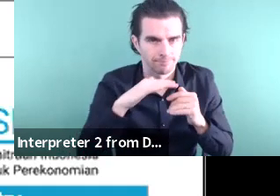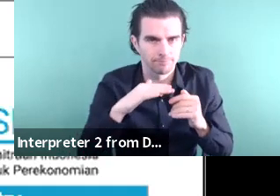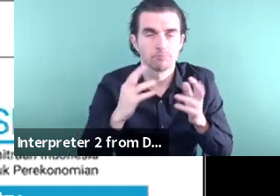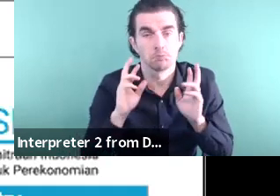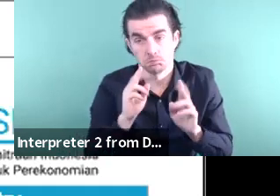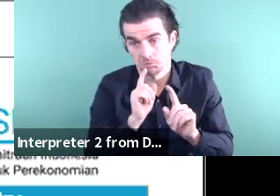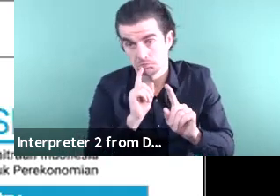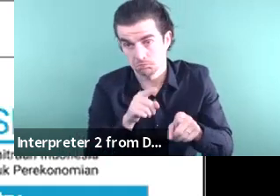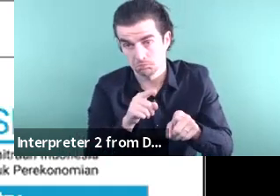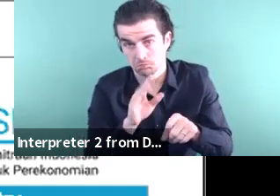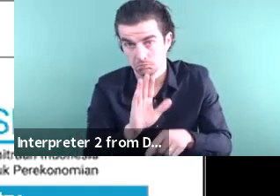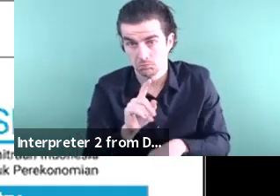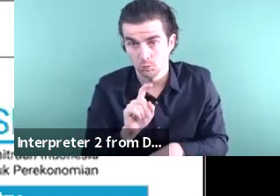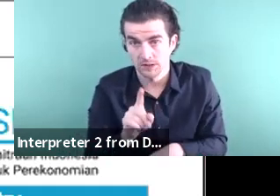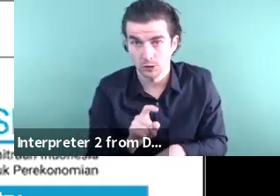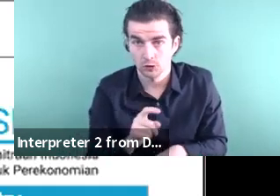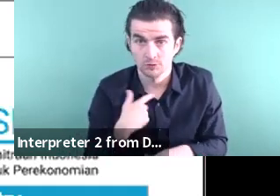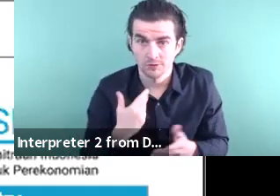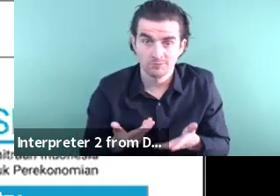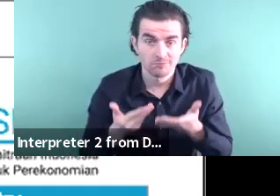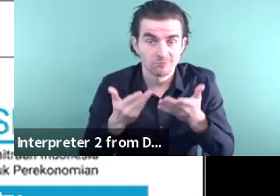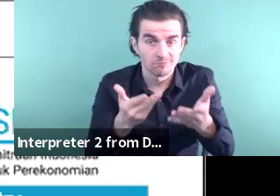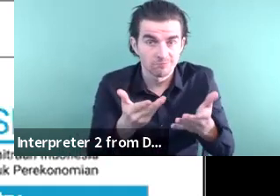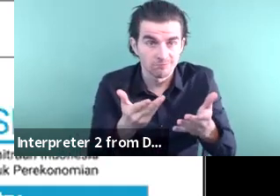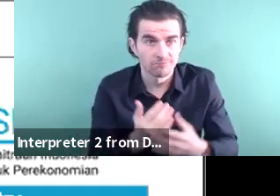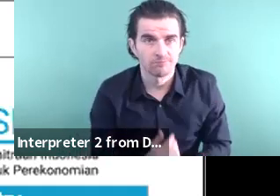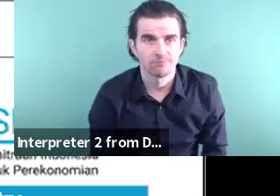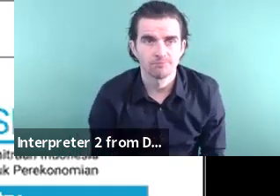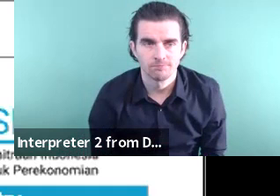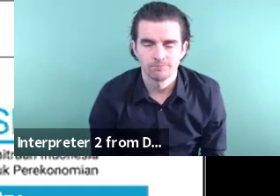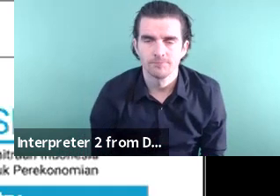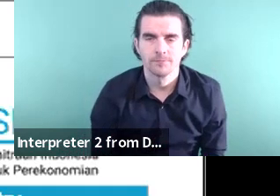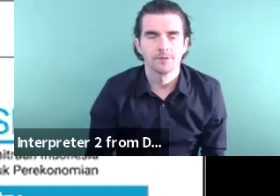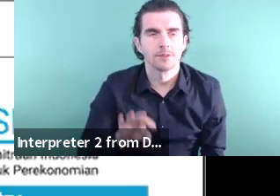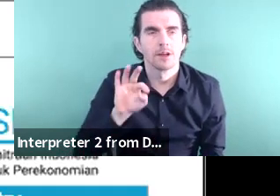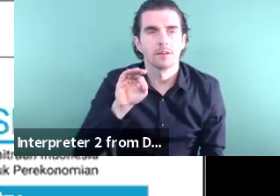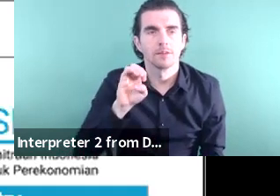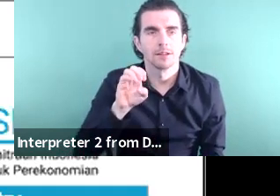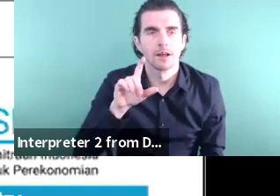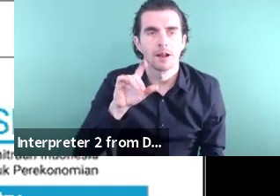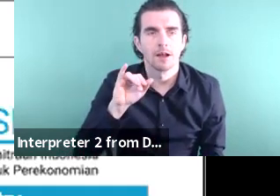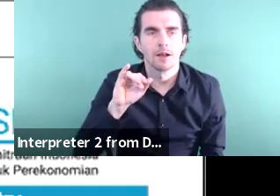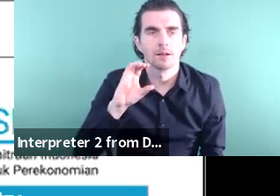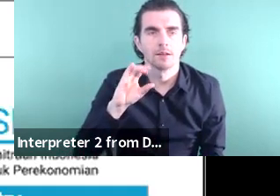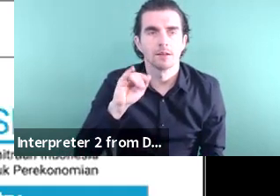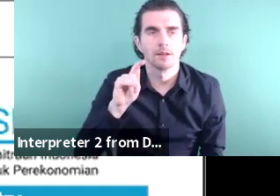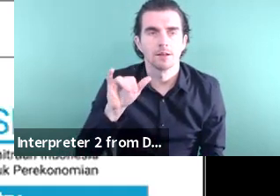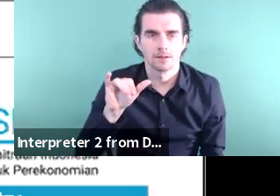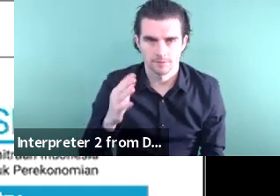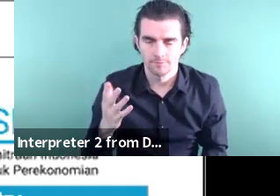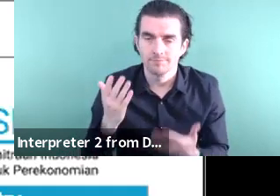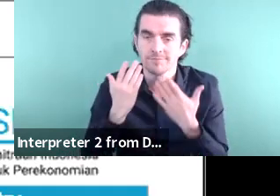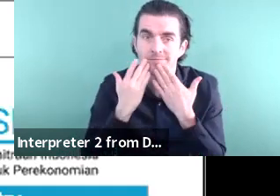like prepaid public transport cards and how would this work in rural areas. Yes.